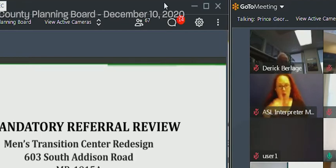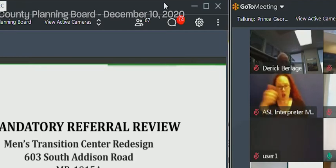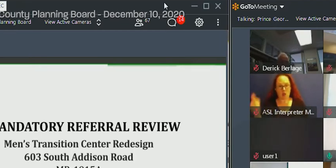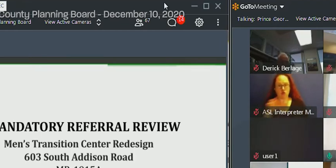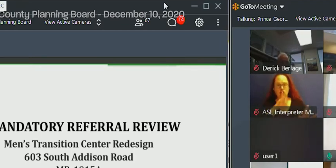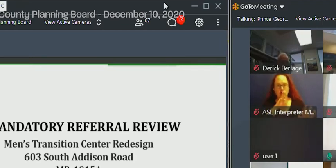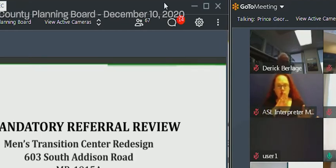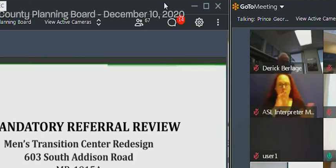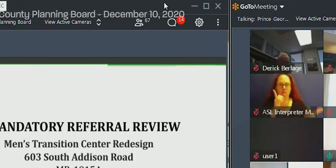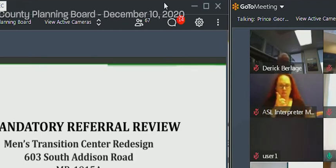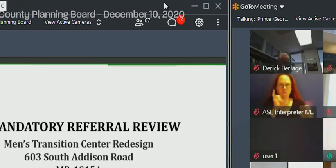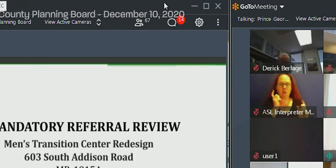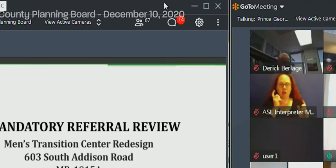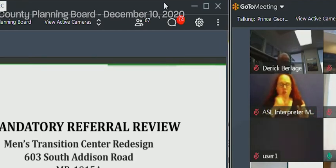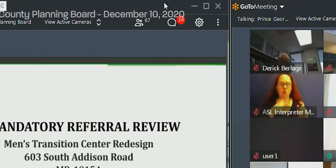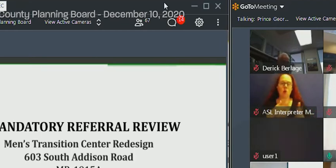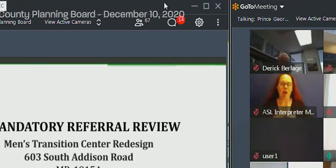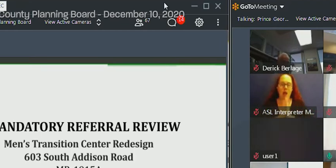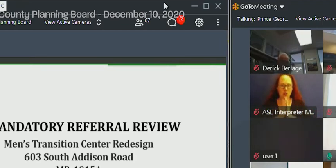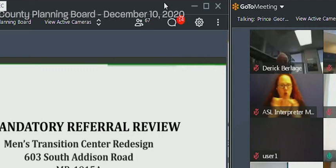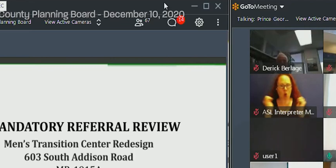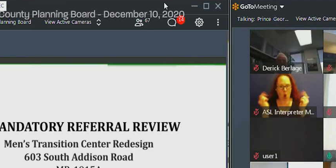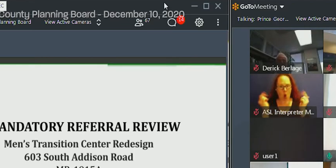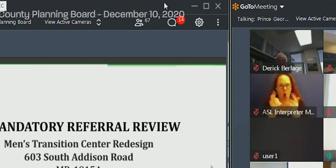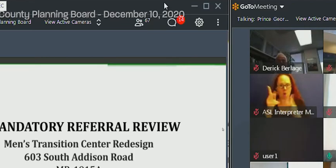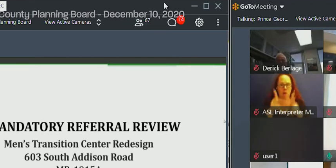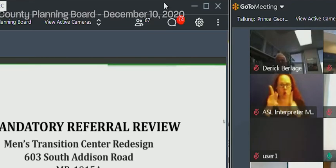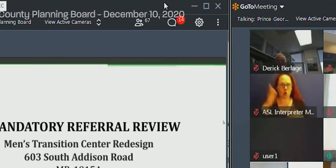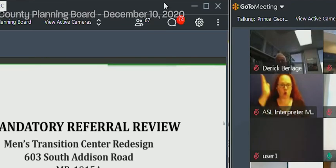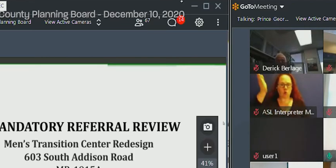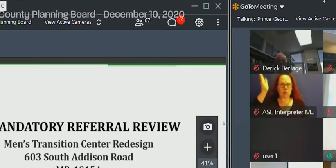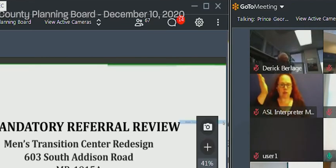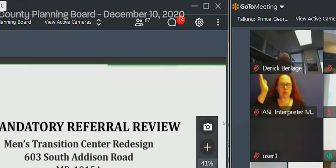So I'm going to ask every person who's speaking to speak clearly,